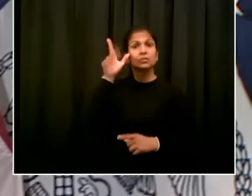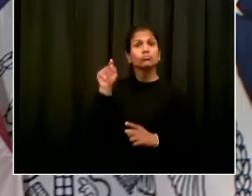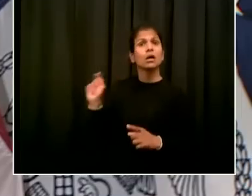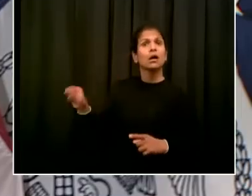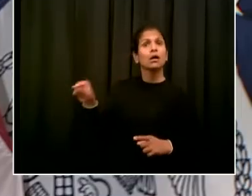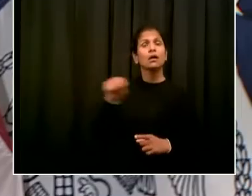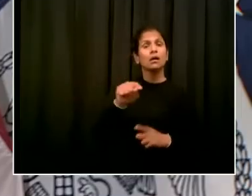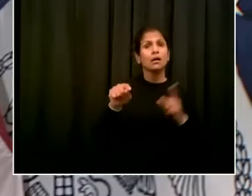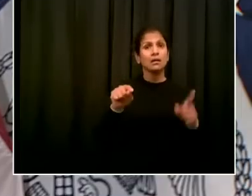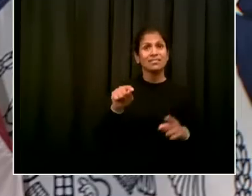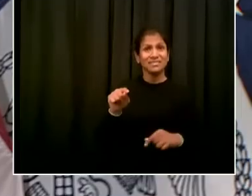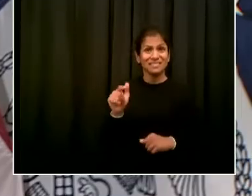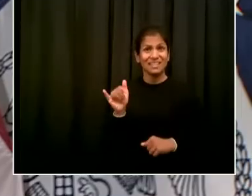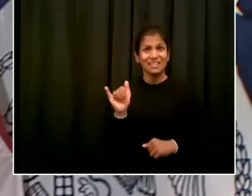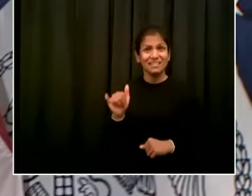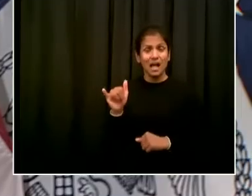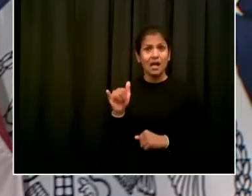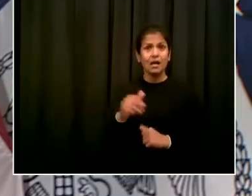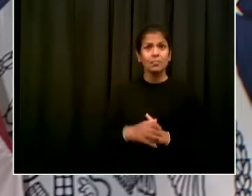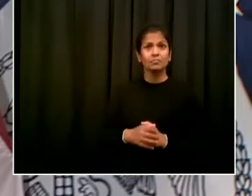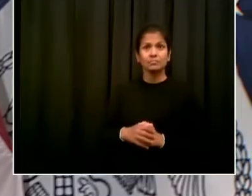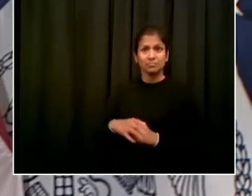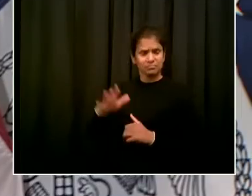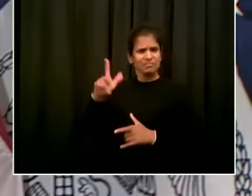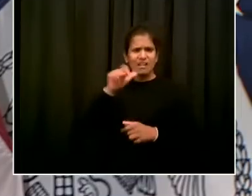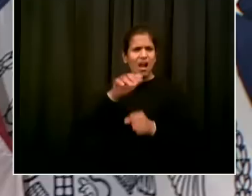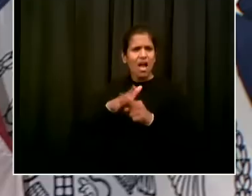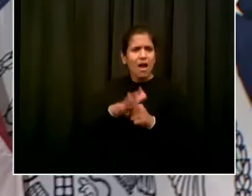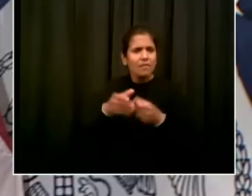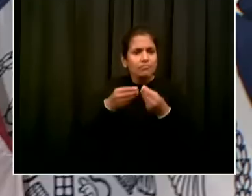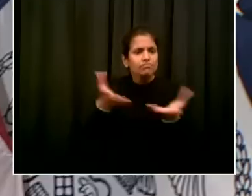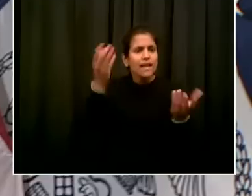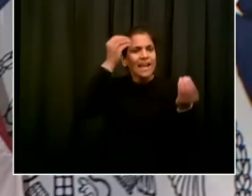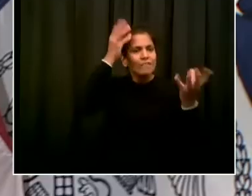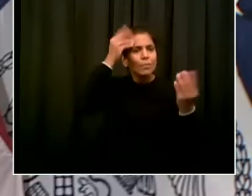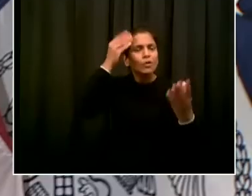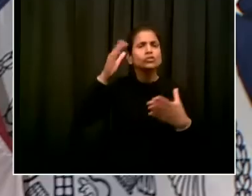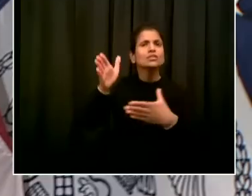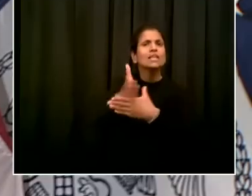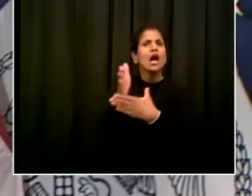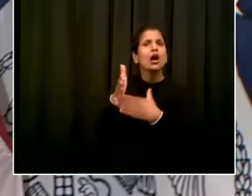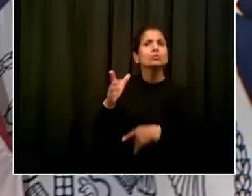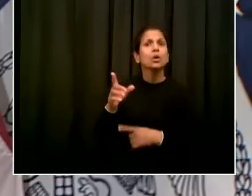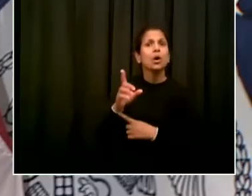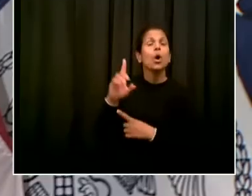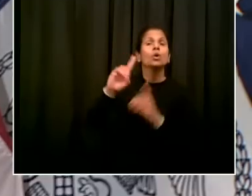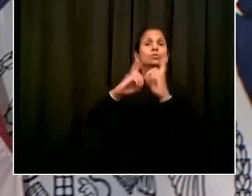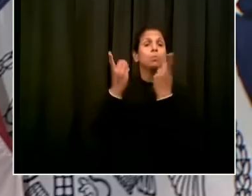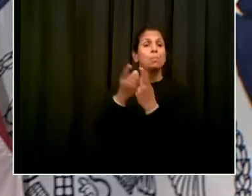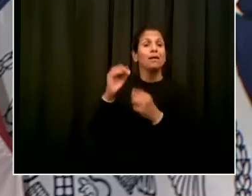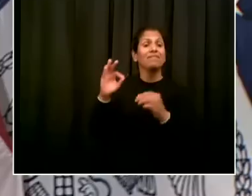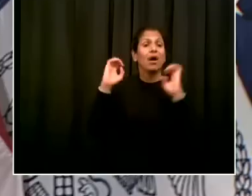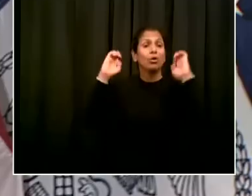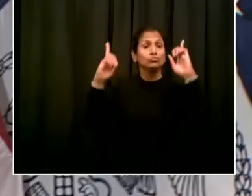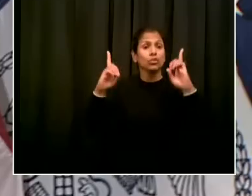THE DOE SO FAR THIS YEAR. THERE IS NO ATTENDANCE INFORORMATII,ON NO